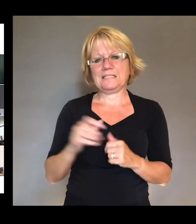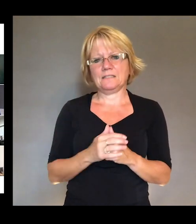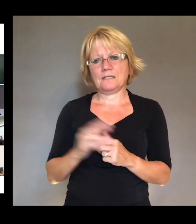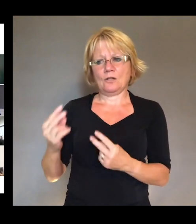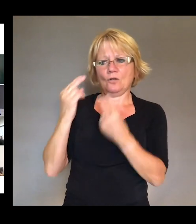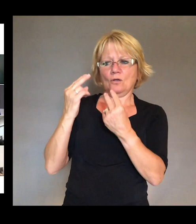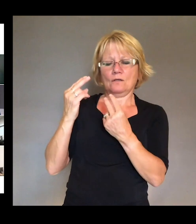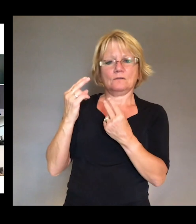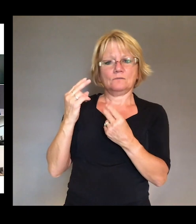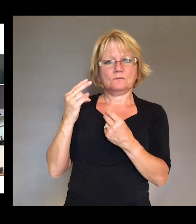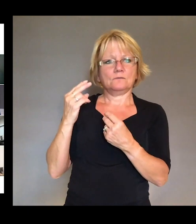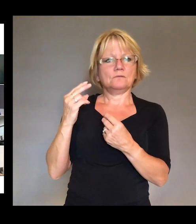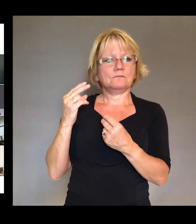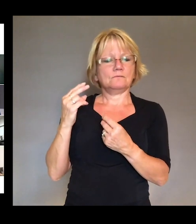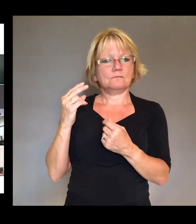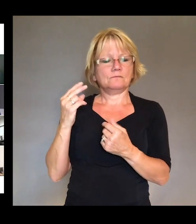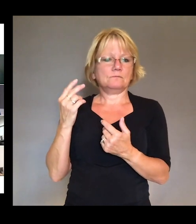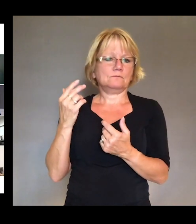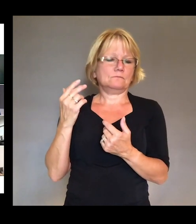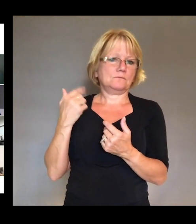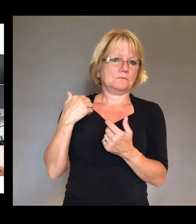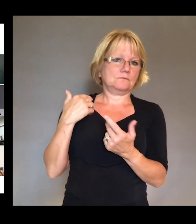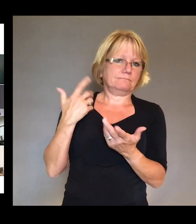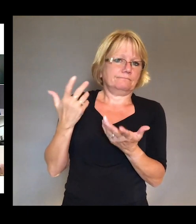They look to us as they look to us as you know,